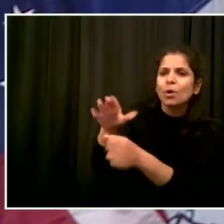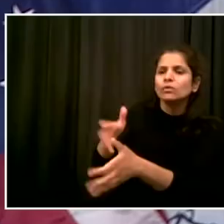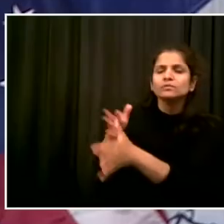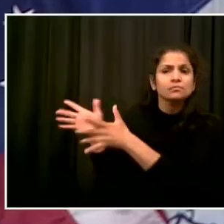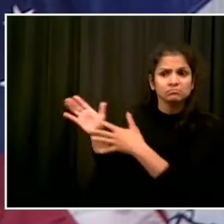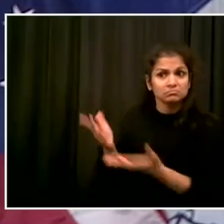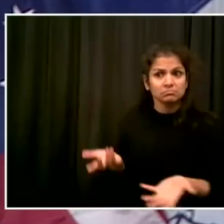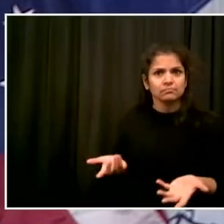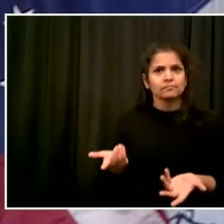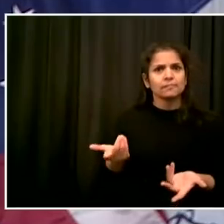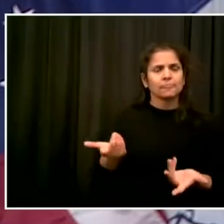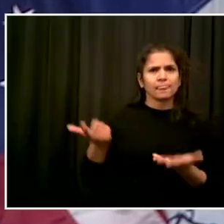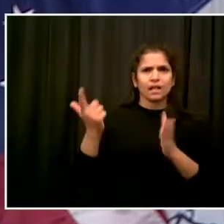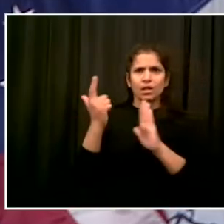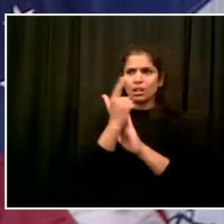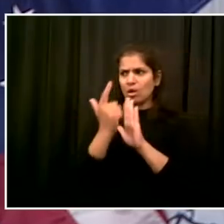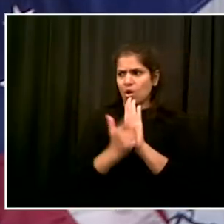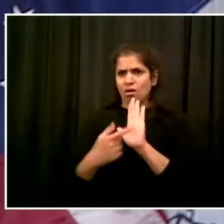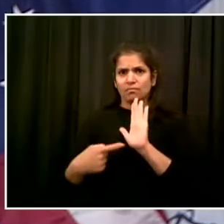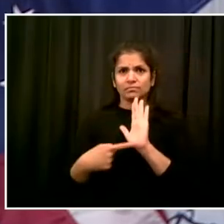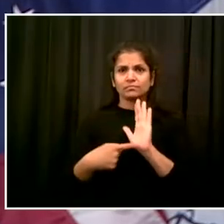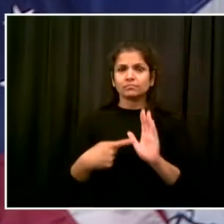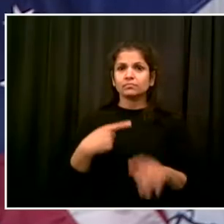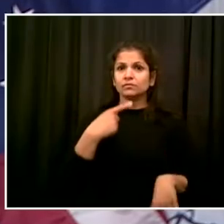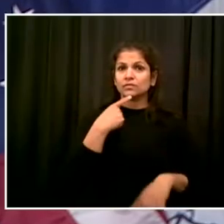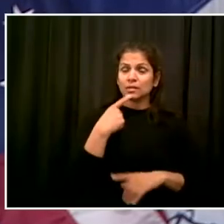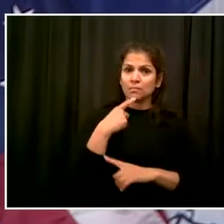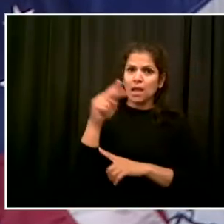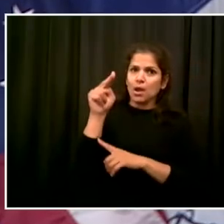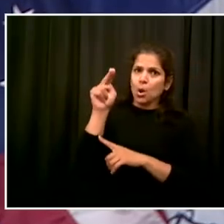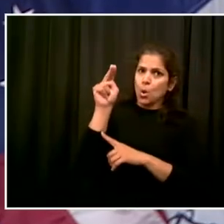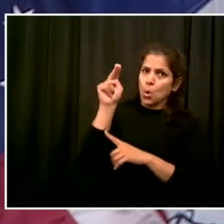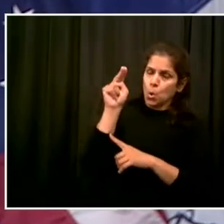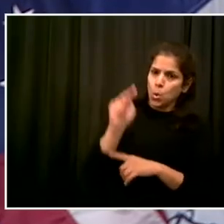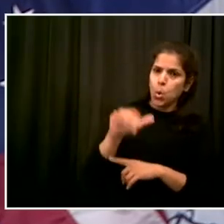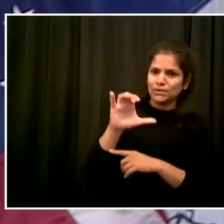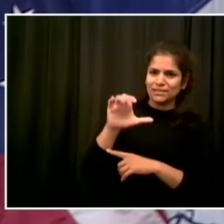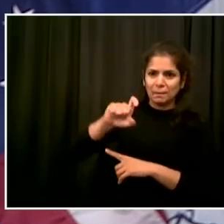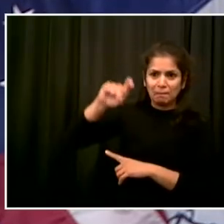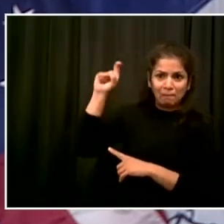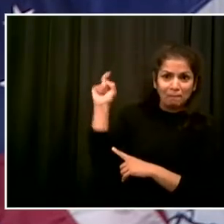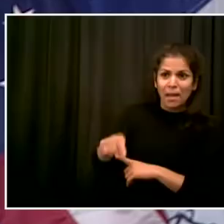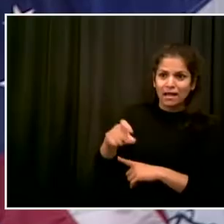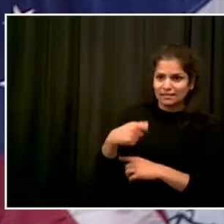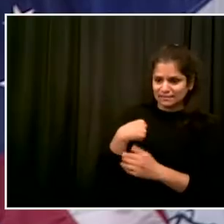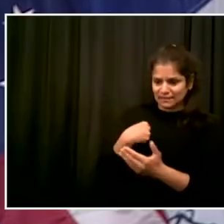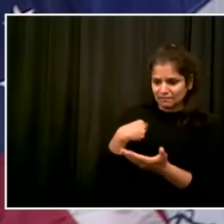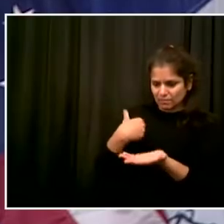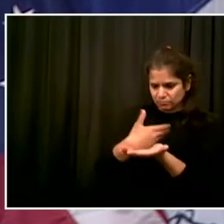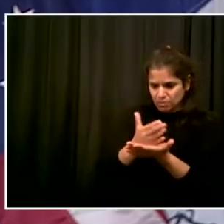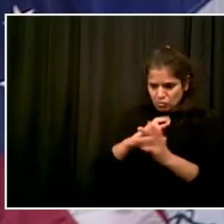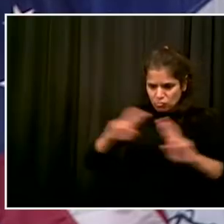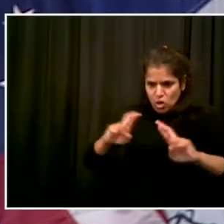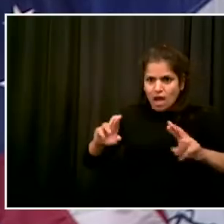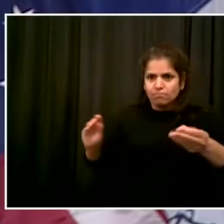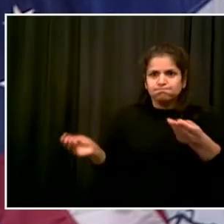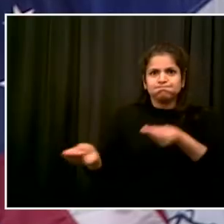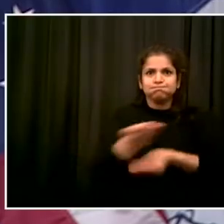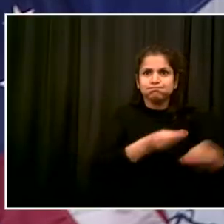THAT. PRESIDENT TRUMP IS NOT PUSHING ANWD E VEHA A BUDGET DEADLINE. WE MUST HAVE A NEW BUDGET BYLAW